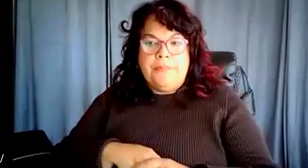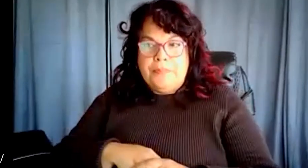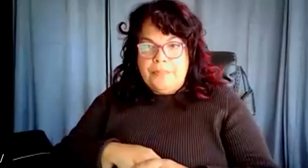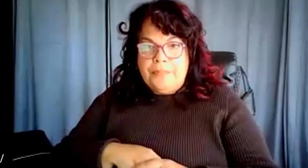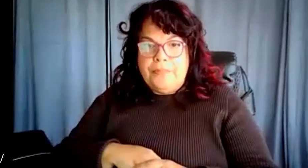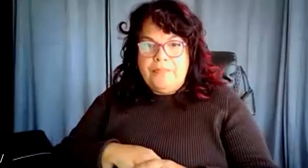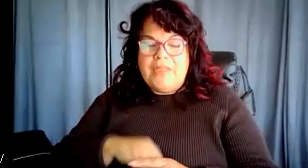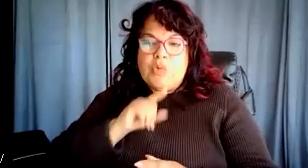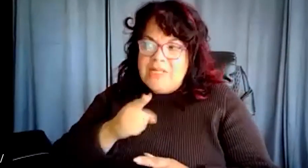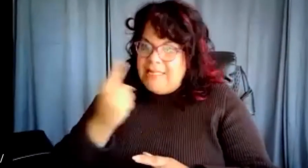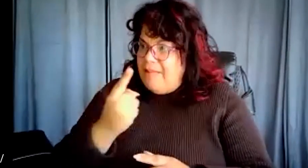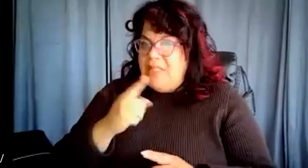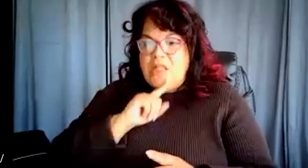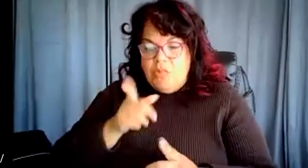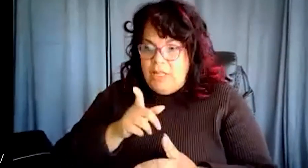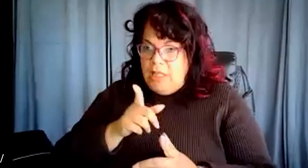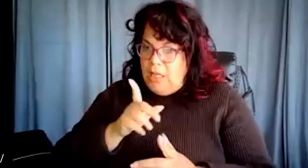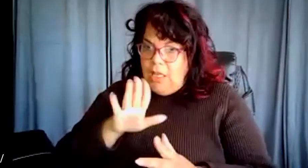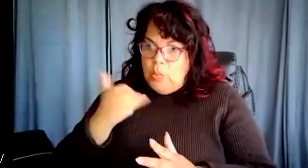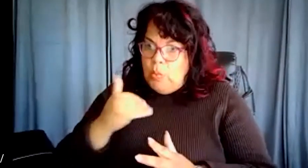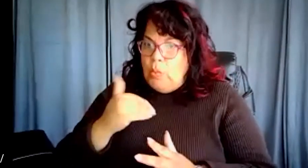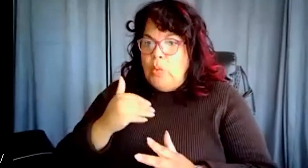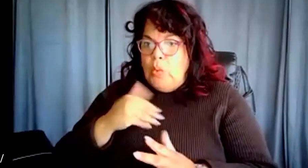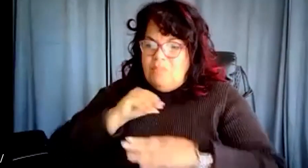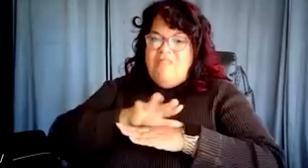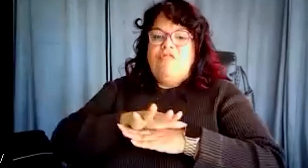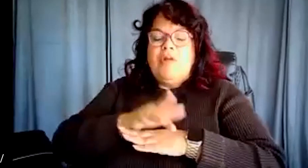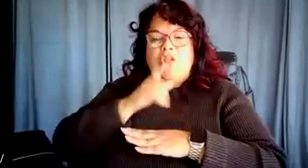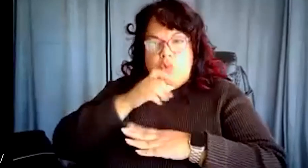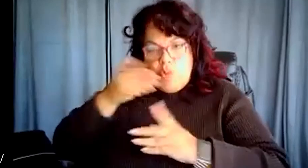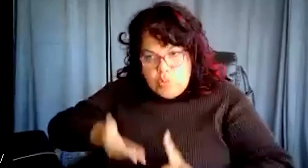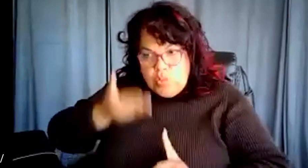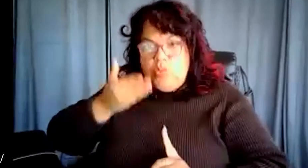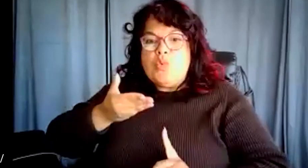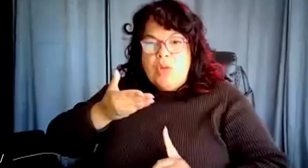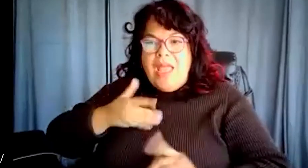It's been something that's really shaped so much of what I do and informs so much of how